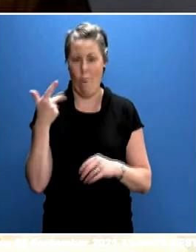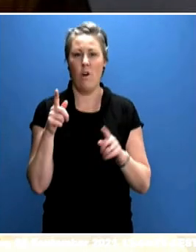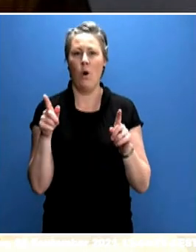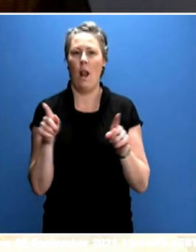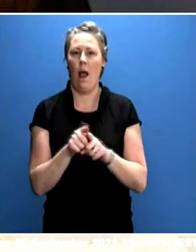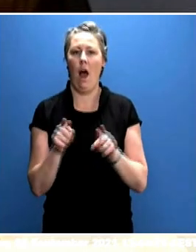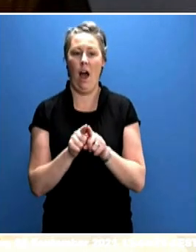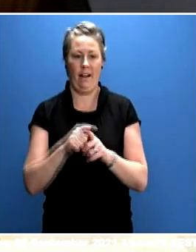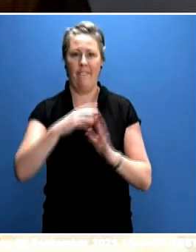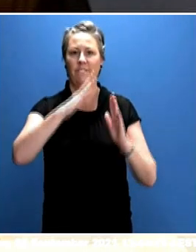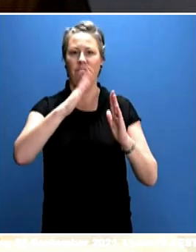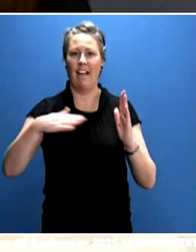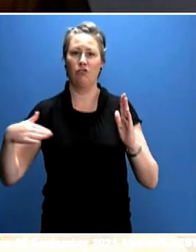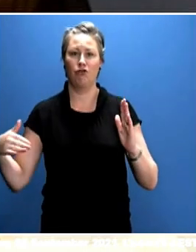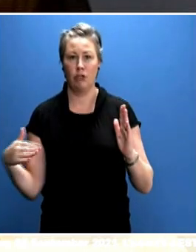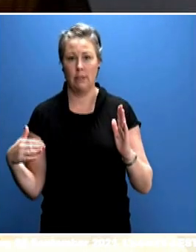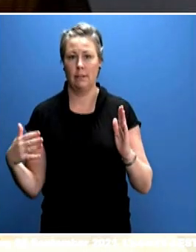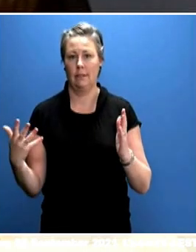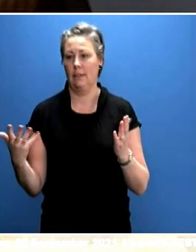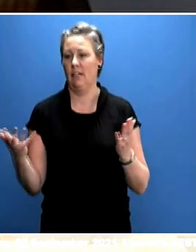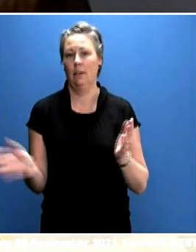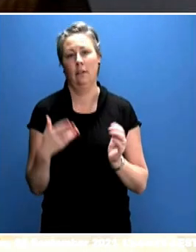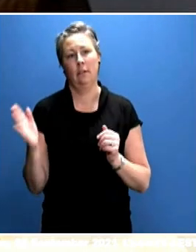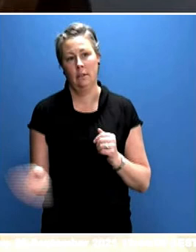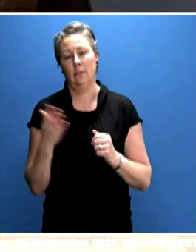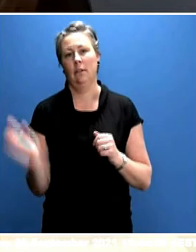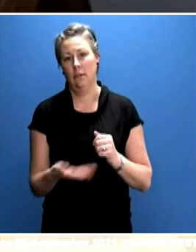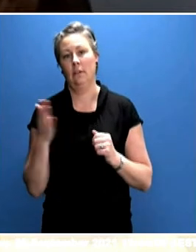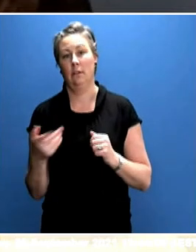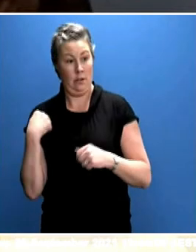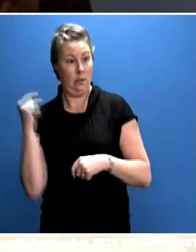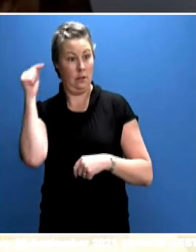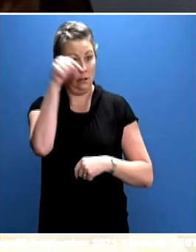I've been in courts as an advocate where you might have 120 Aboriginal people on